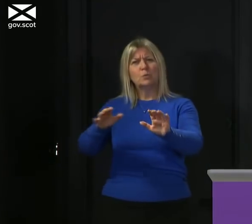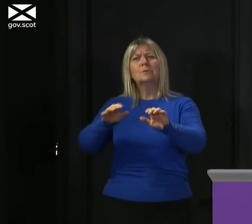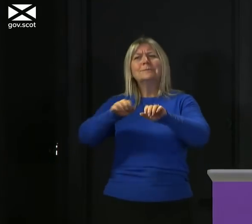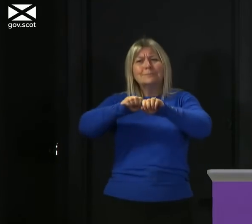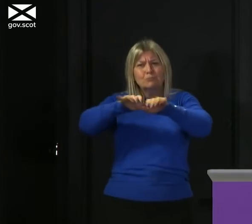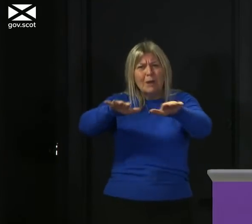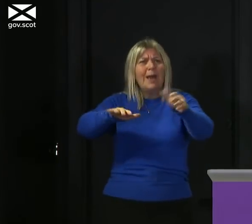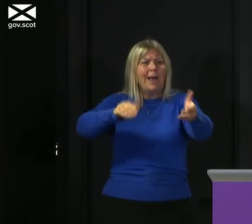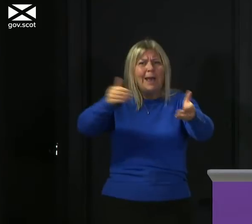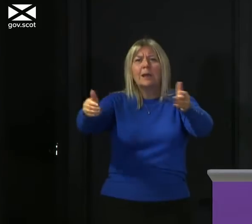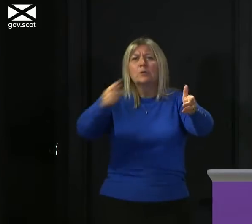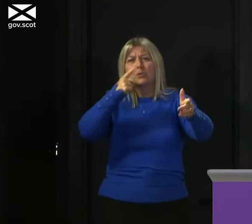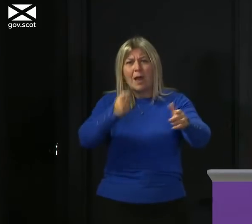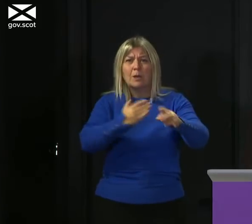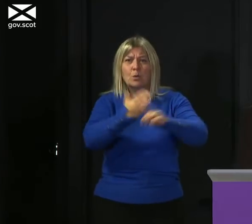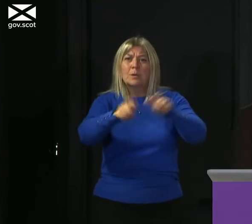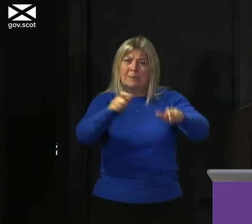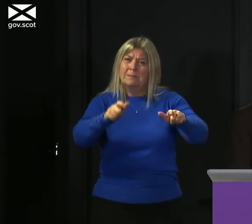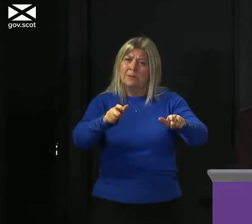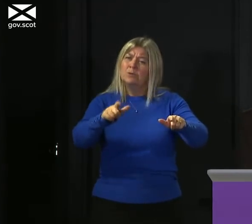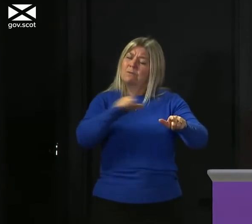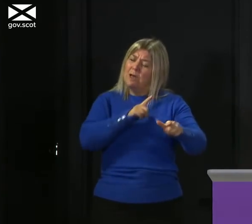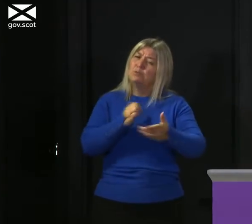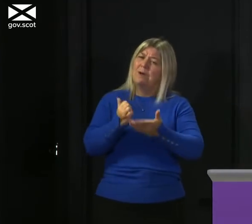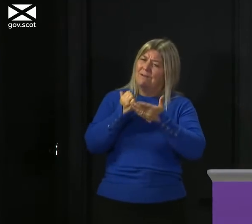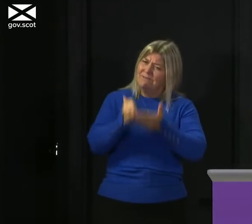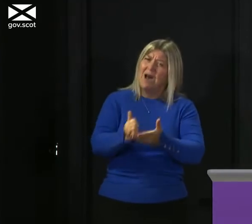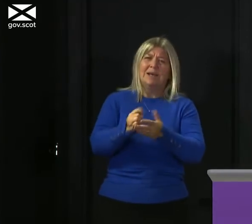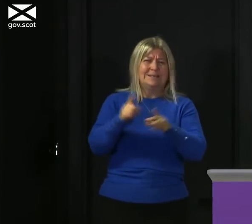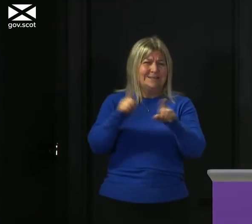keep advising people to do. Peter McMahon, from ITV Border.